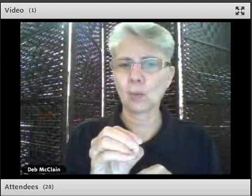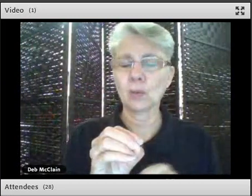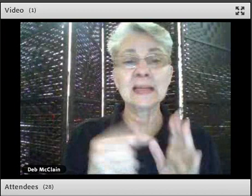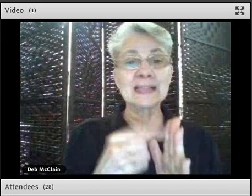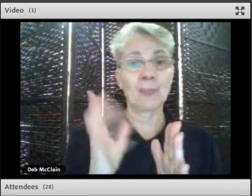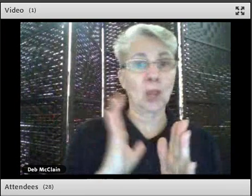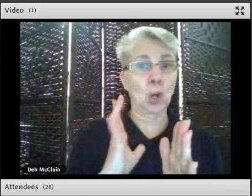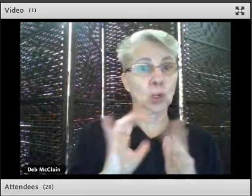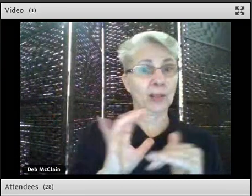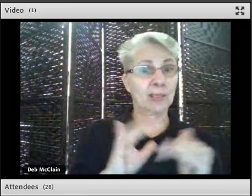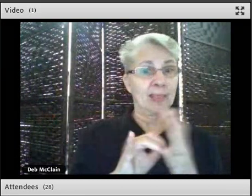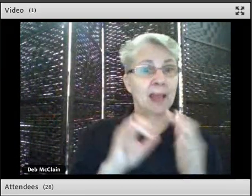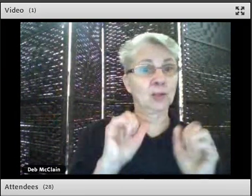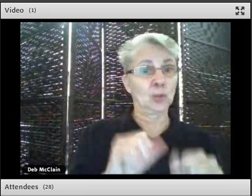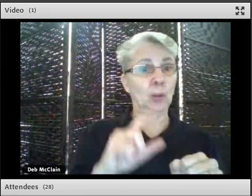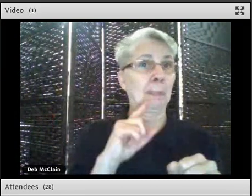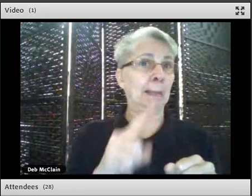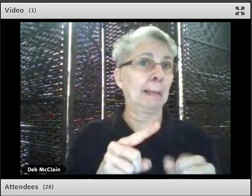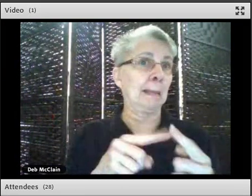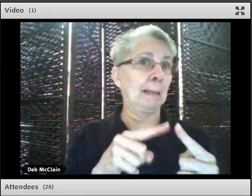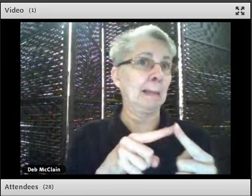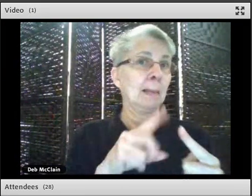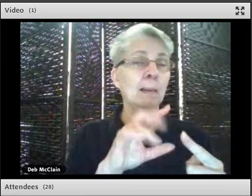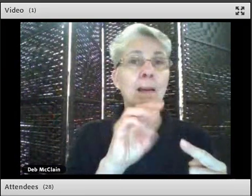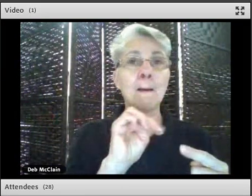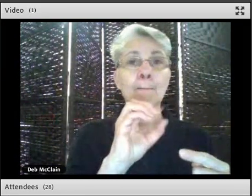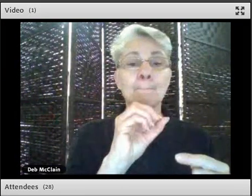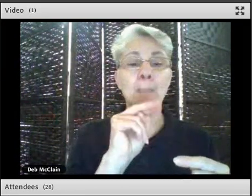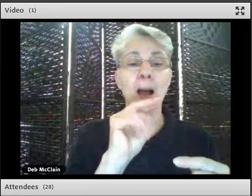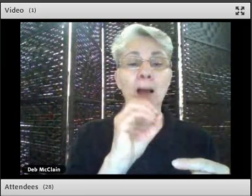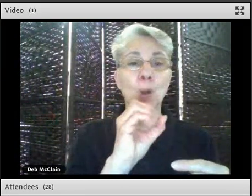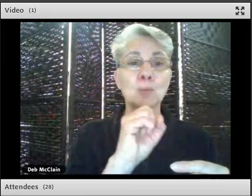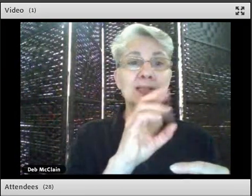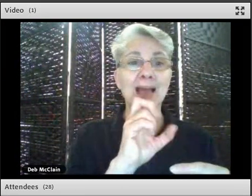Usually if it's mono, it will be explicit and say that it is mono.